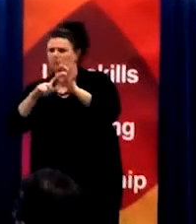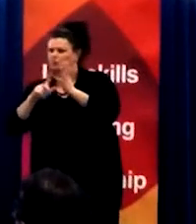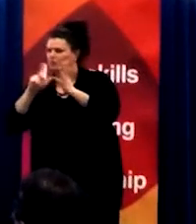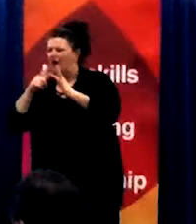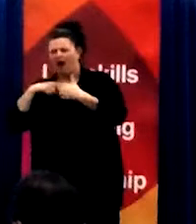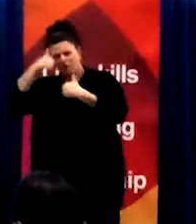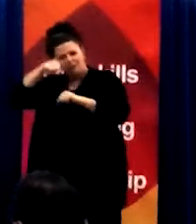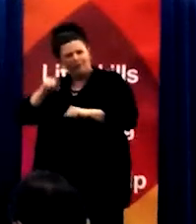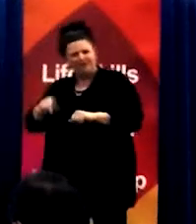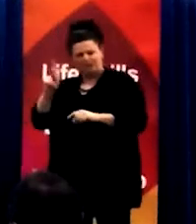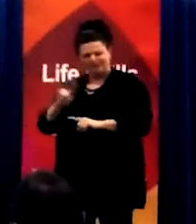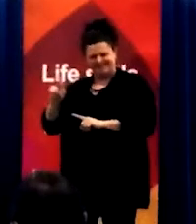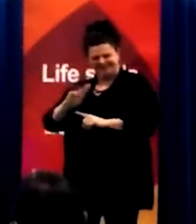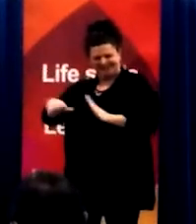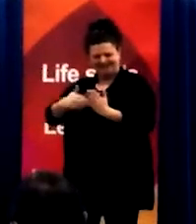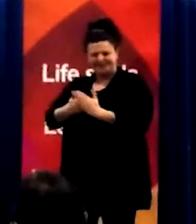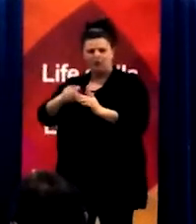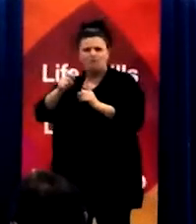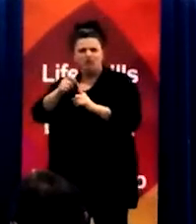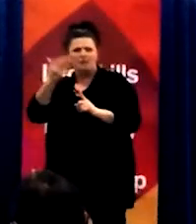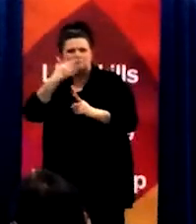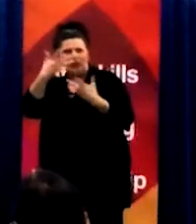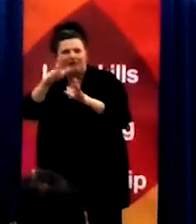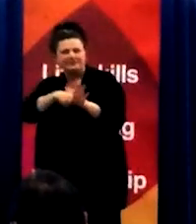I was in kindy till I left primary school in Year 6.